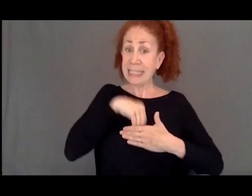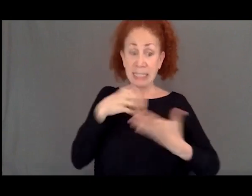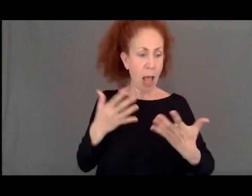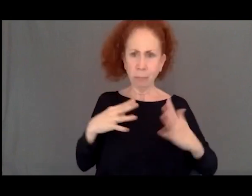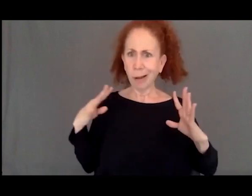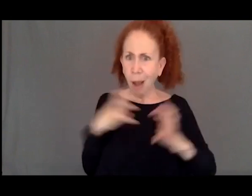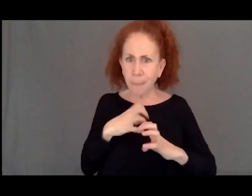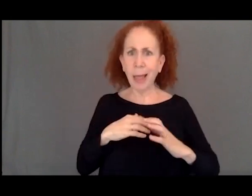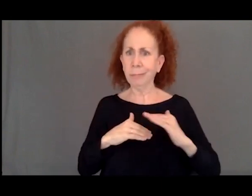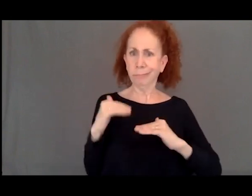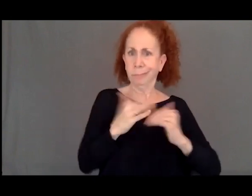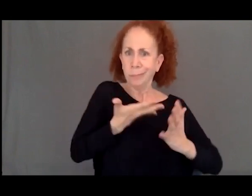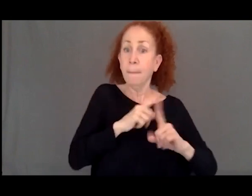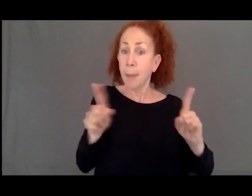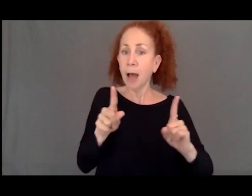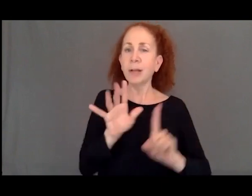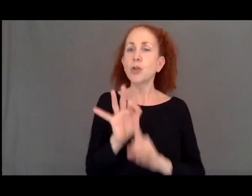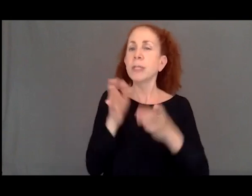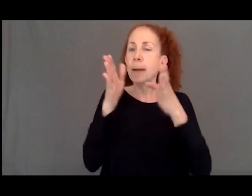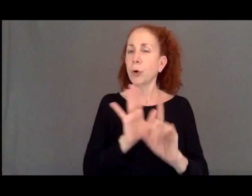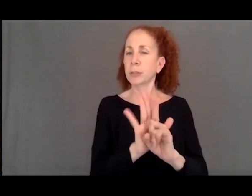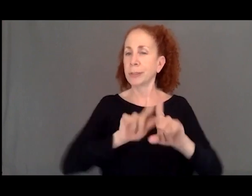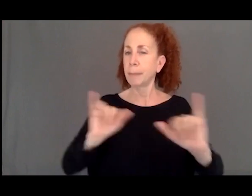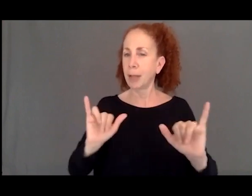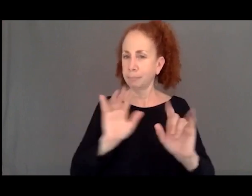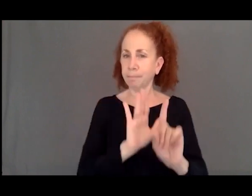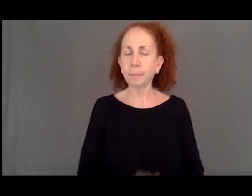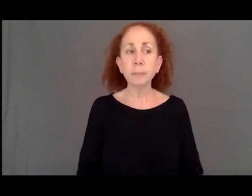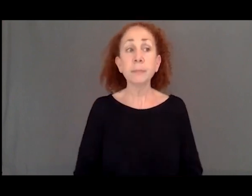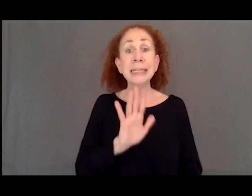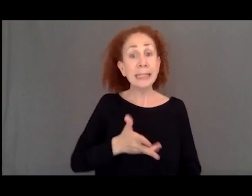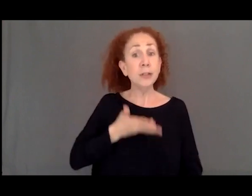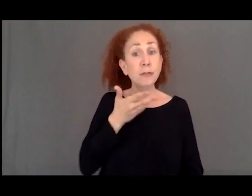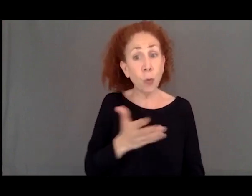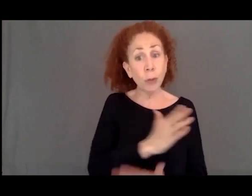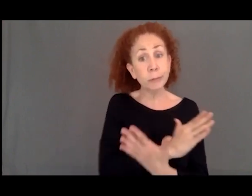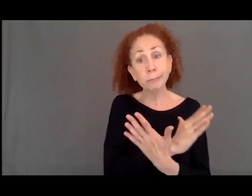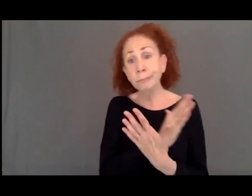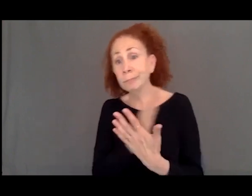who would be completely uniquely singular. And so as his voice progressed, part of what happened